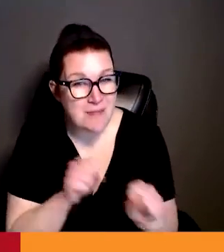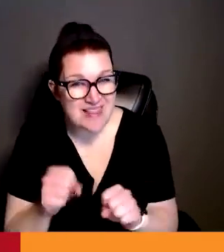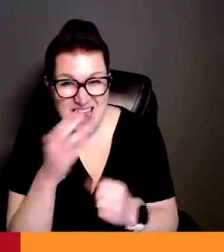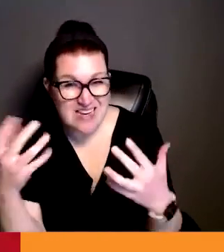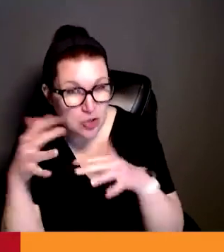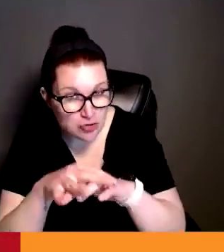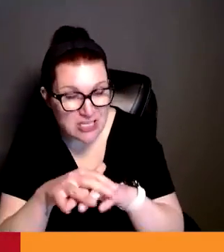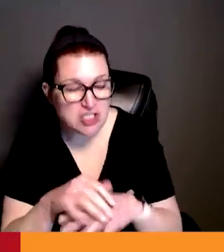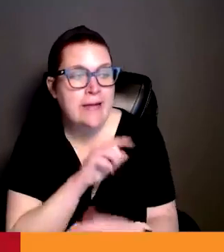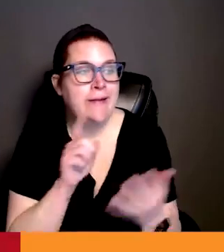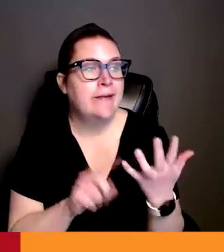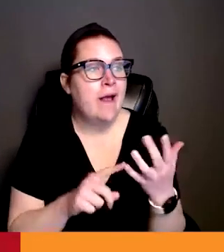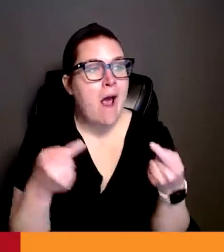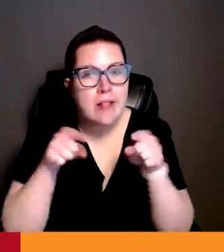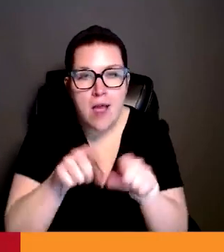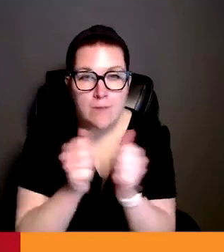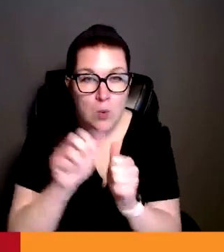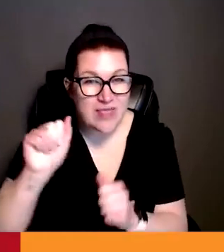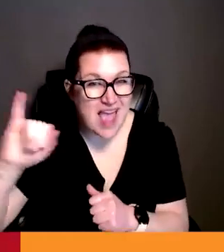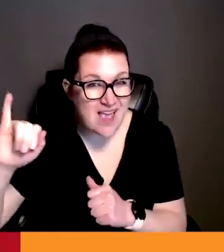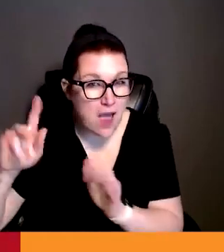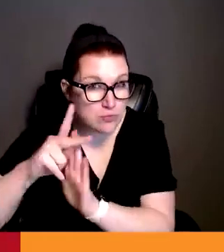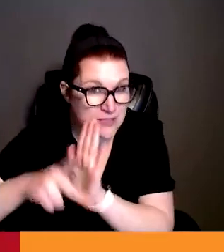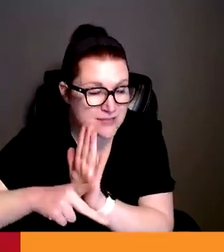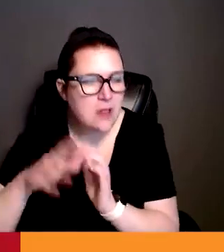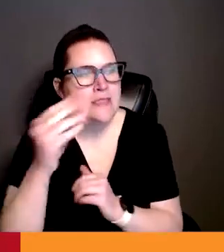with AI principles, and a section on partnerships.